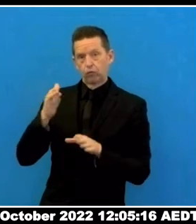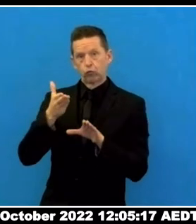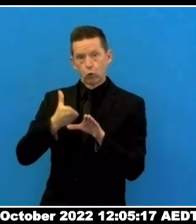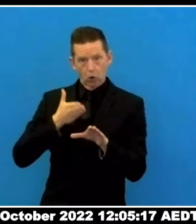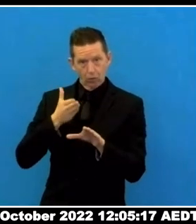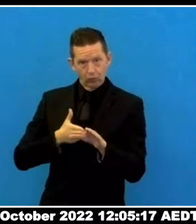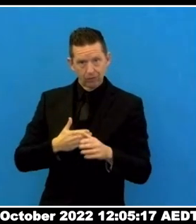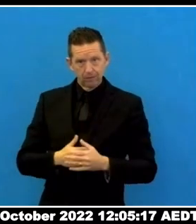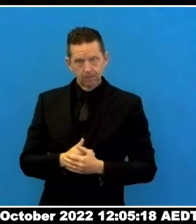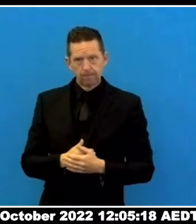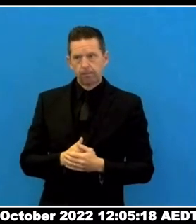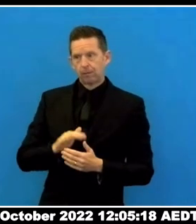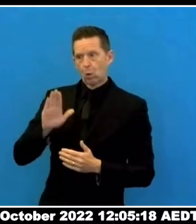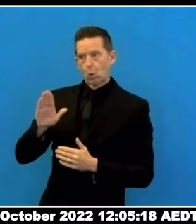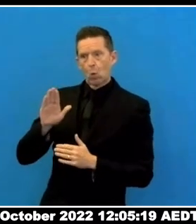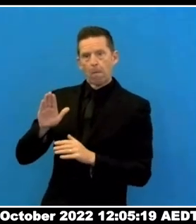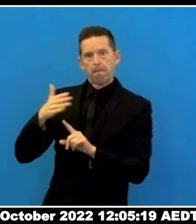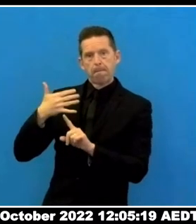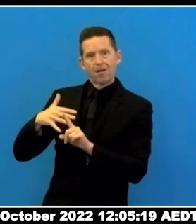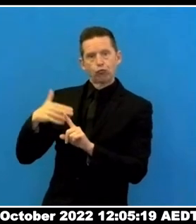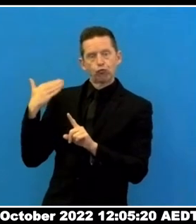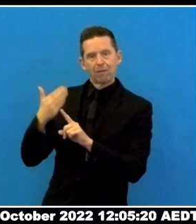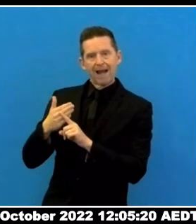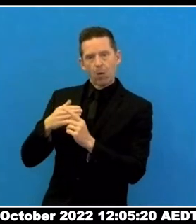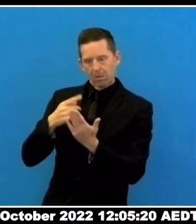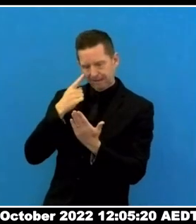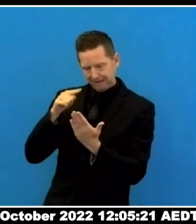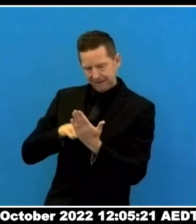and your background indicates that your particular area of expertise